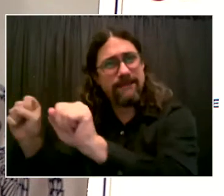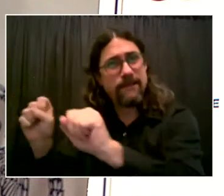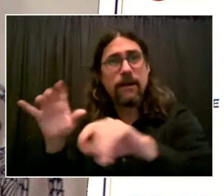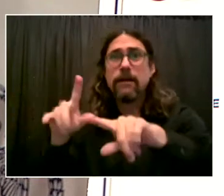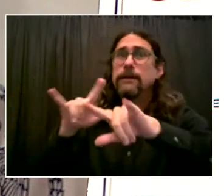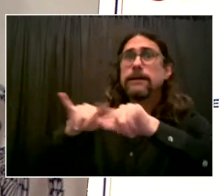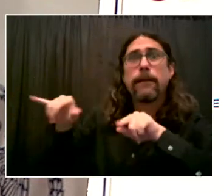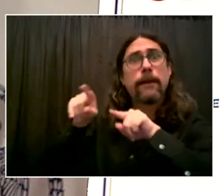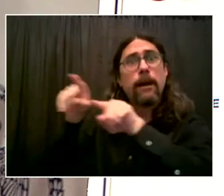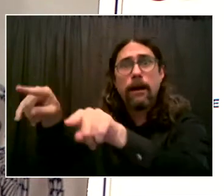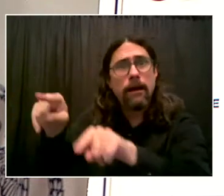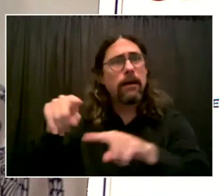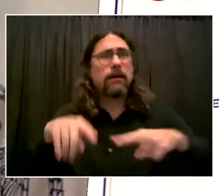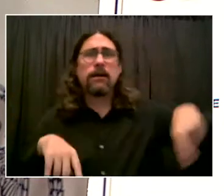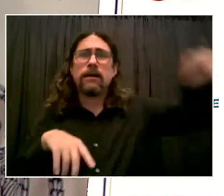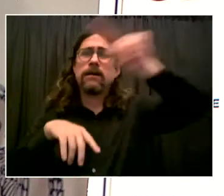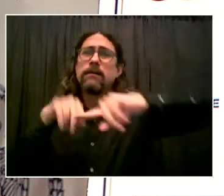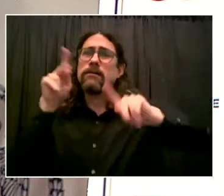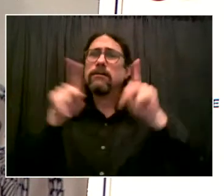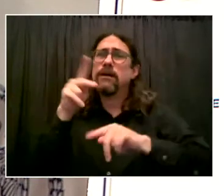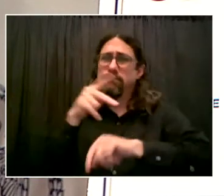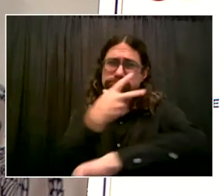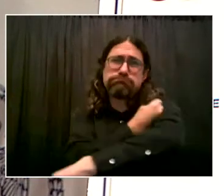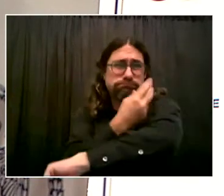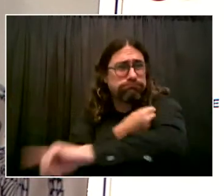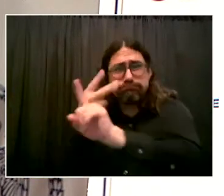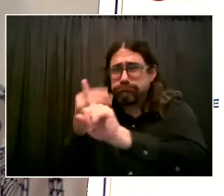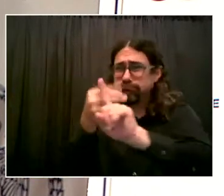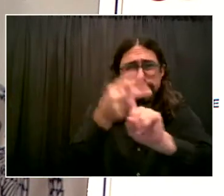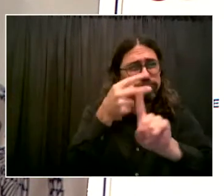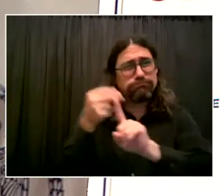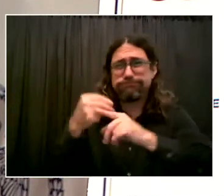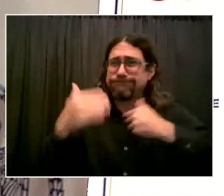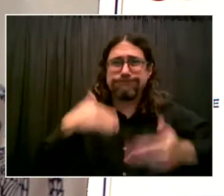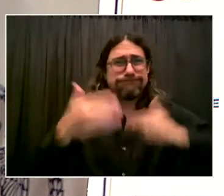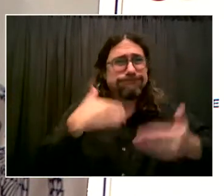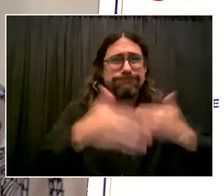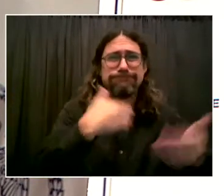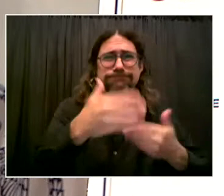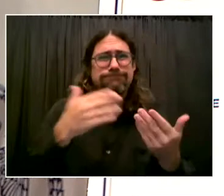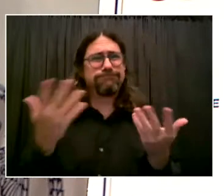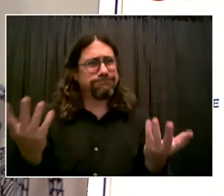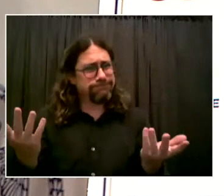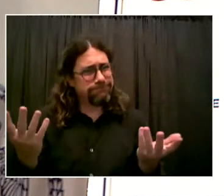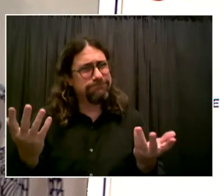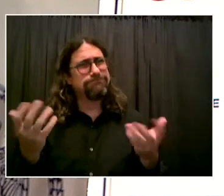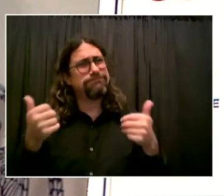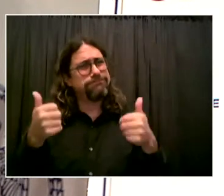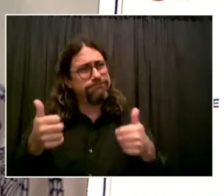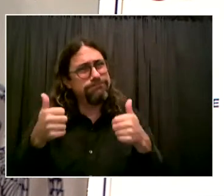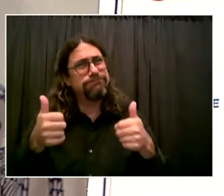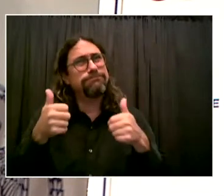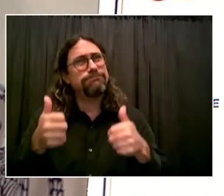SO WE CAN CREATE A SAFE AND POSITIVE ENVIRONMENT ANYWAY YOU SLICE IT. WE ALSO HAVE BEEN GIVING OUT